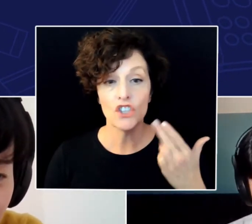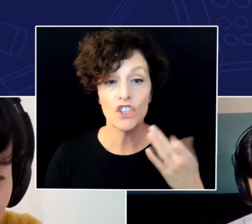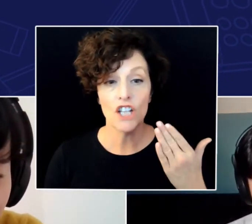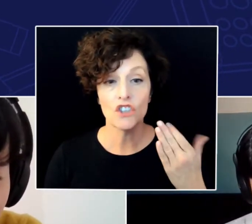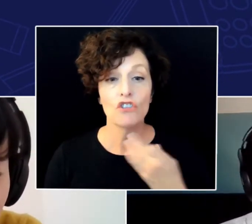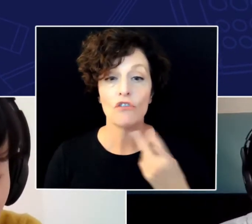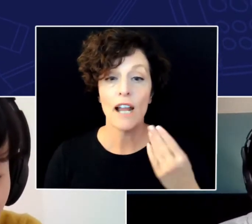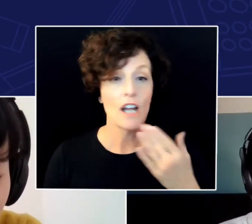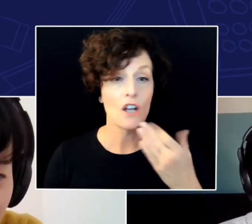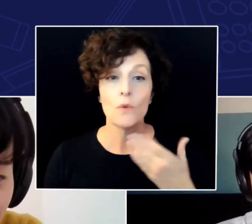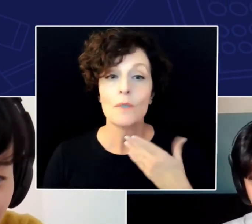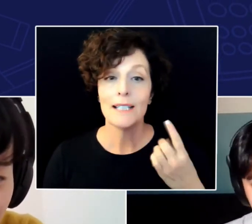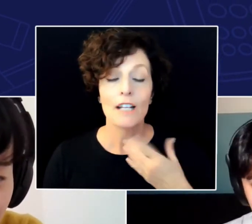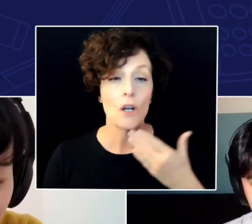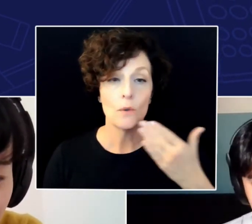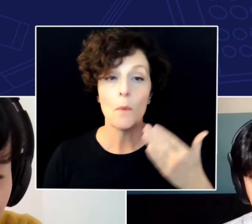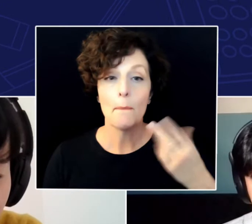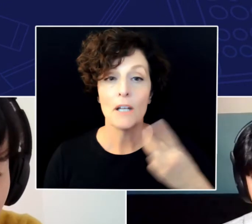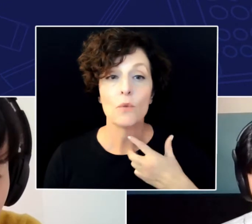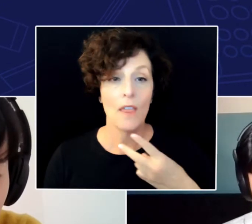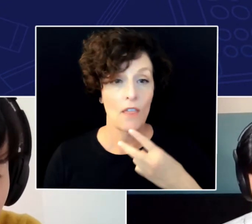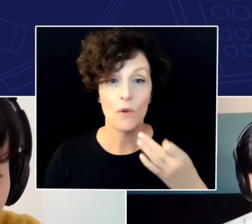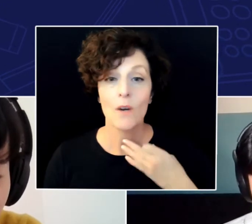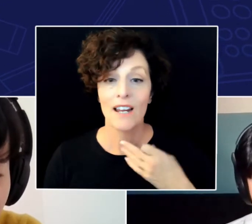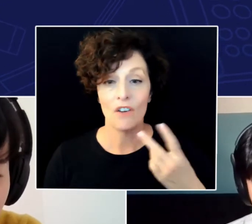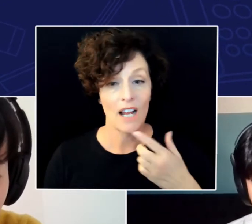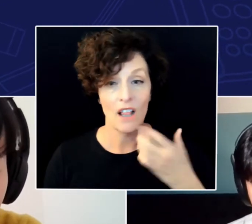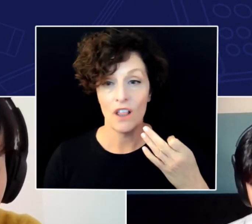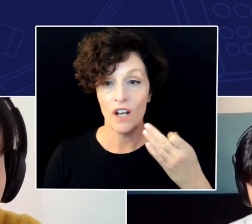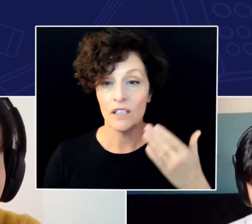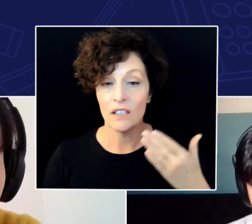Just trying not to stand out too much with your hearing loss.